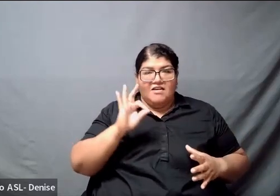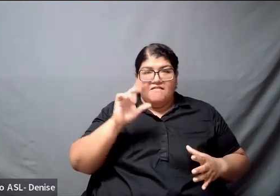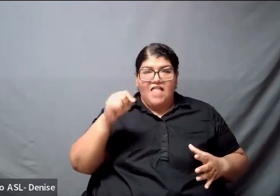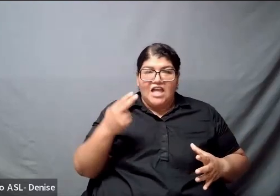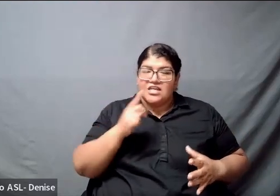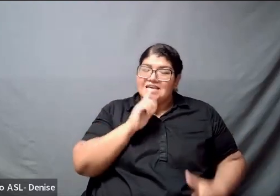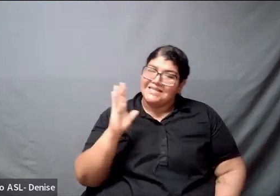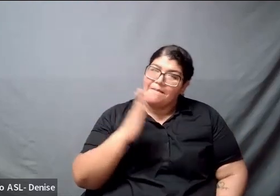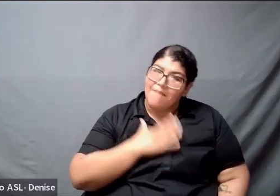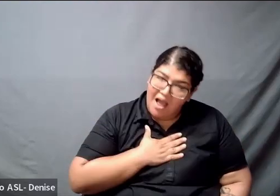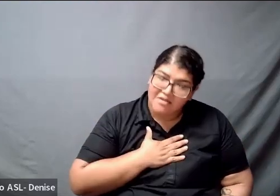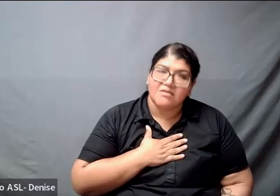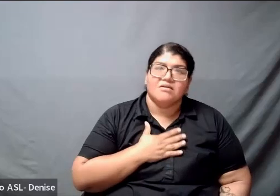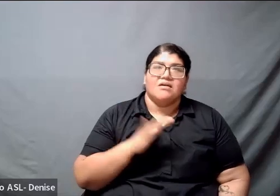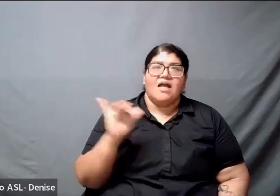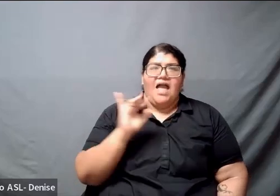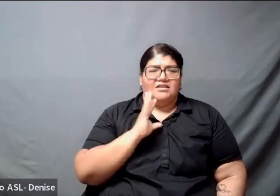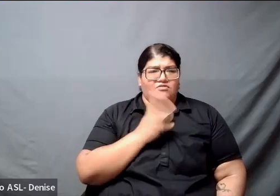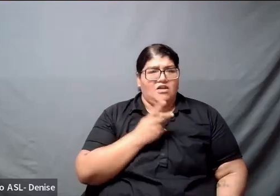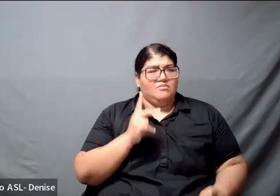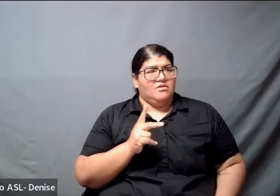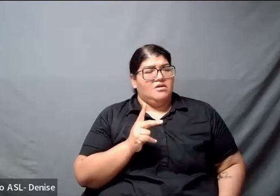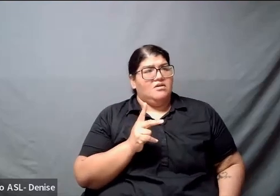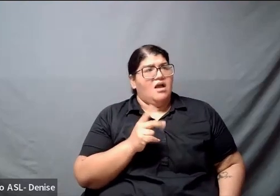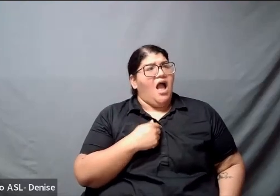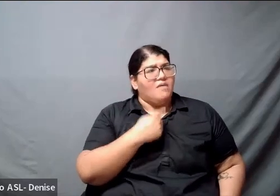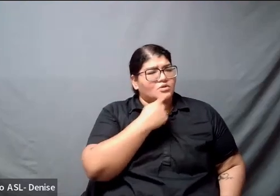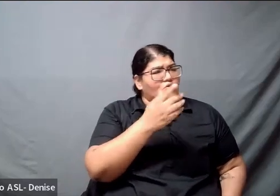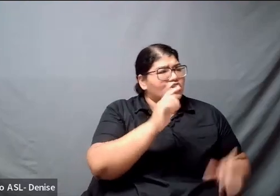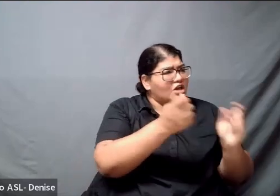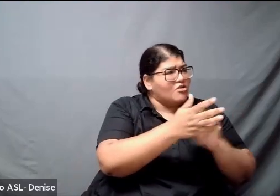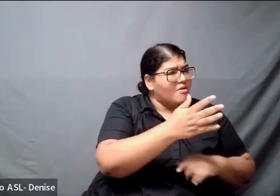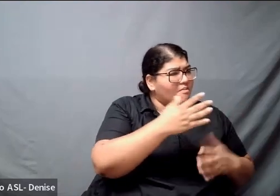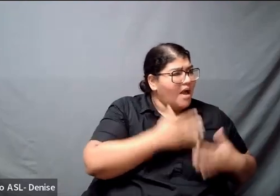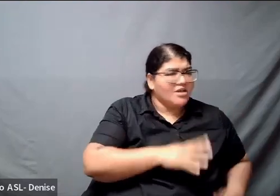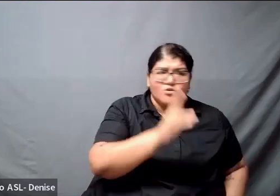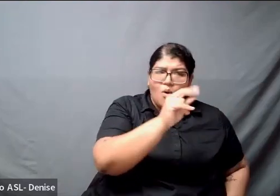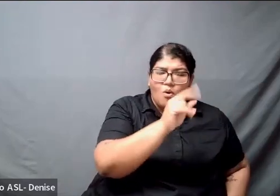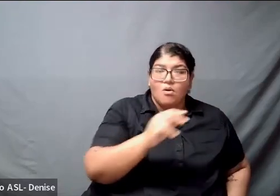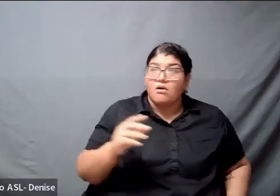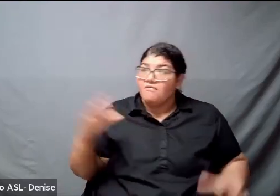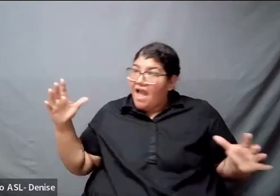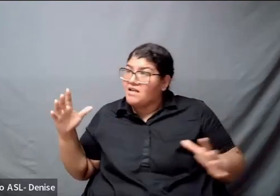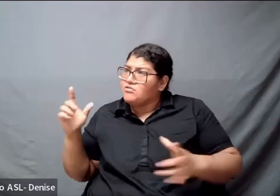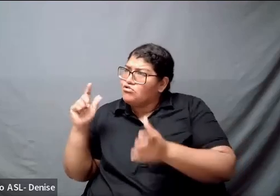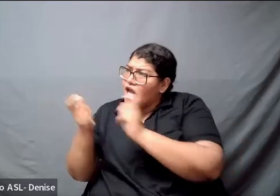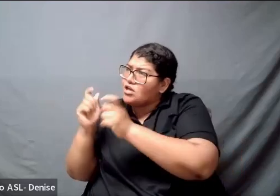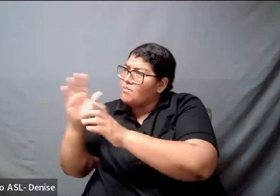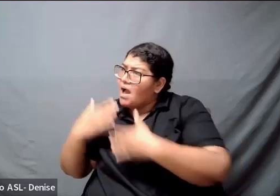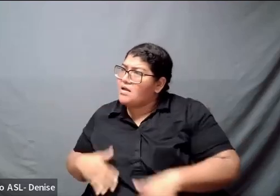I'm told to change my body as a trans person, I'm told not to change my body. And for years I was like, what the heck is that?